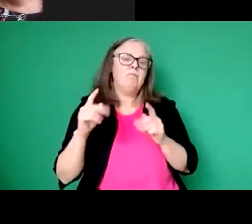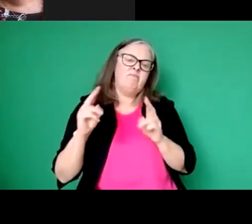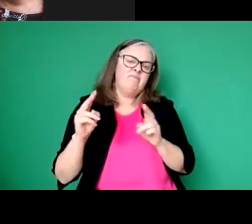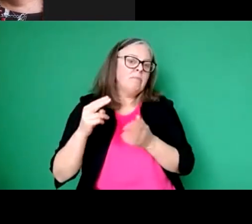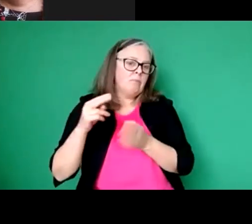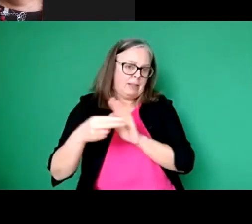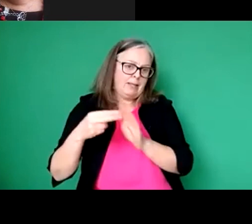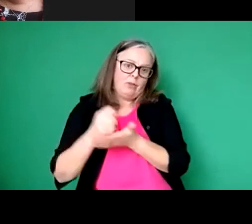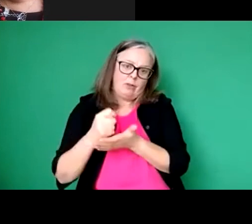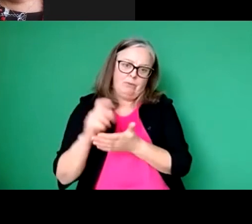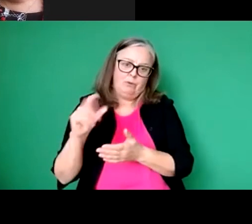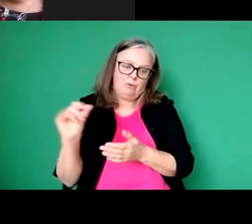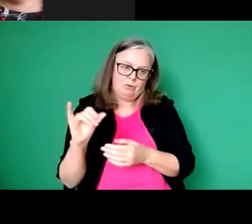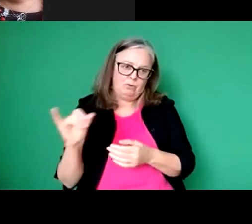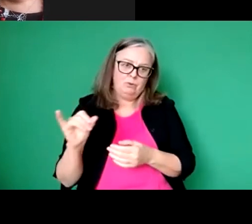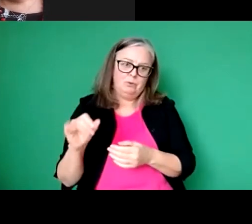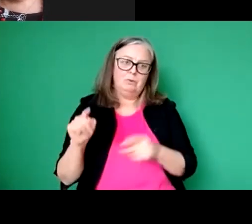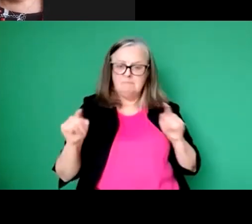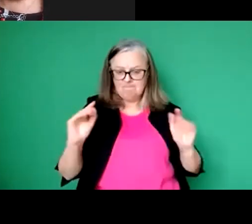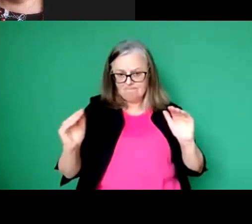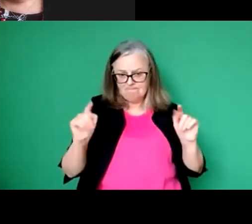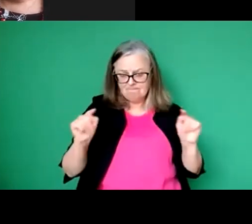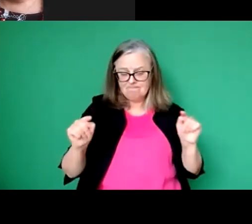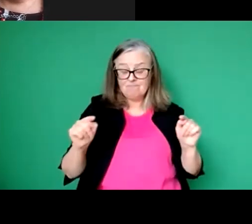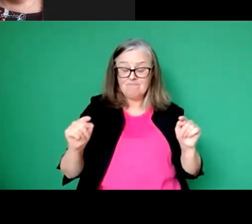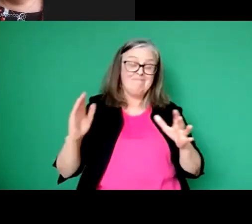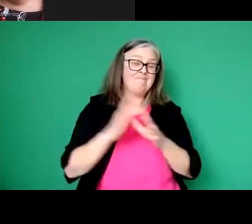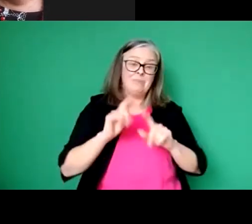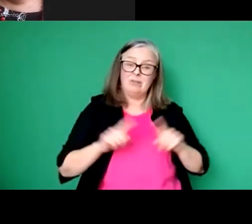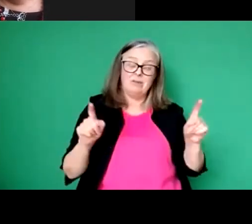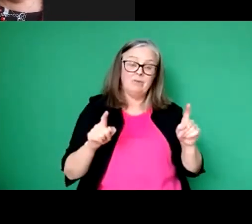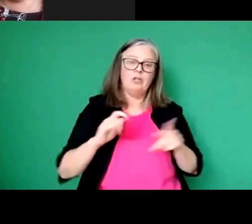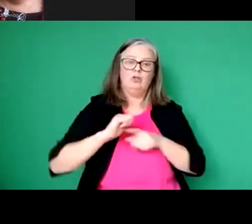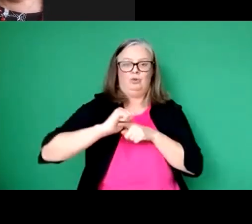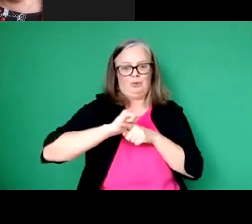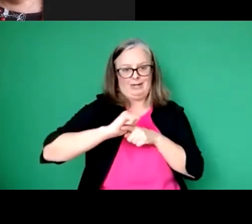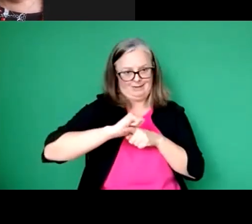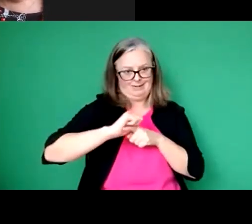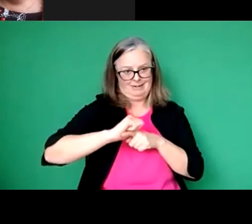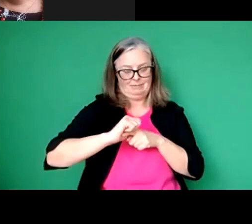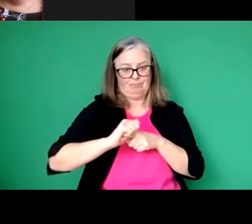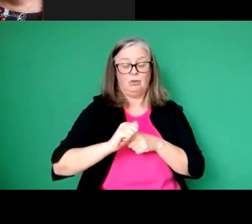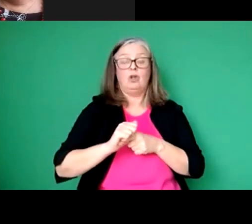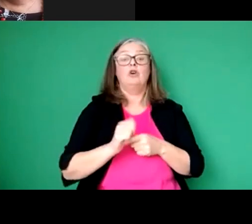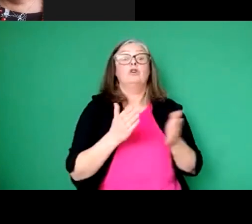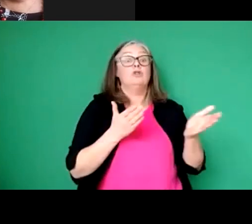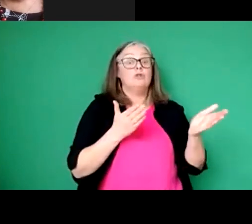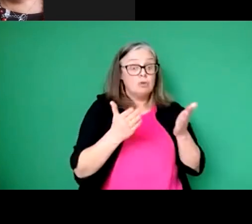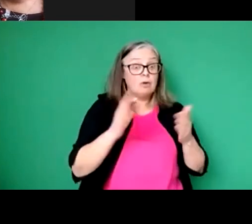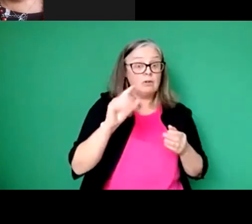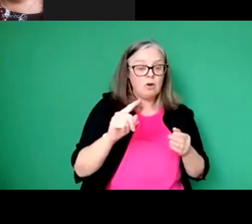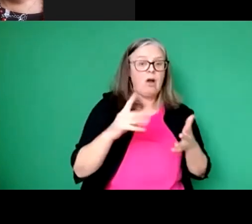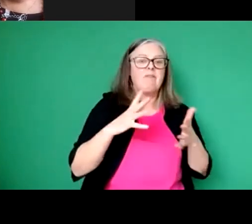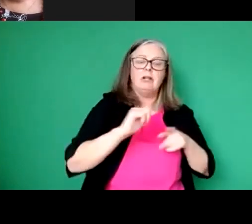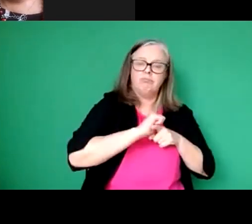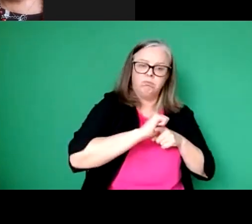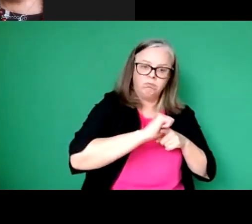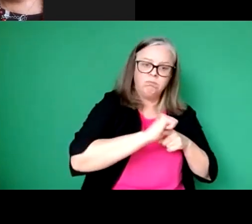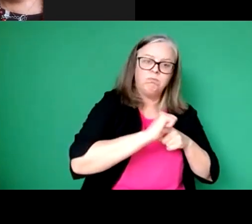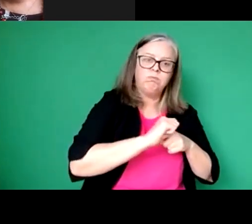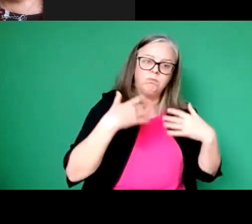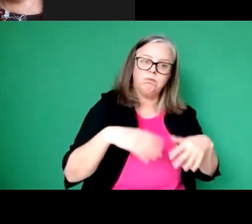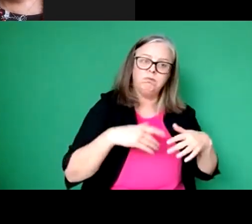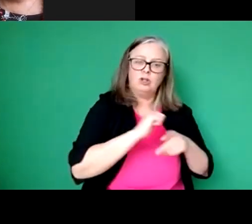um the big difference is training service dogs are trained and they are trained to be in the public